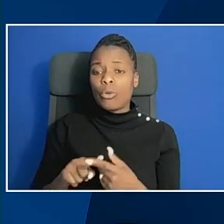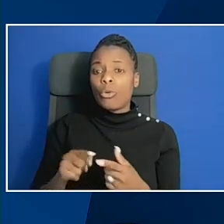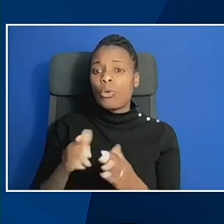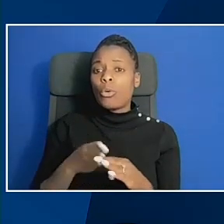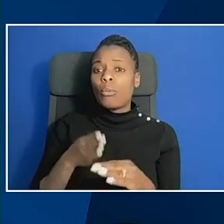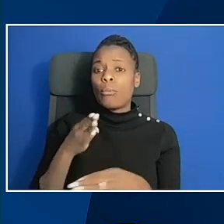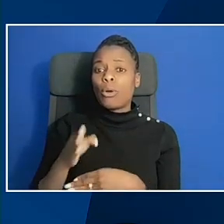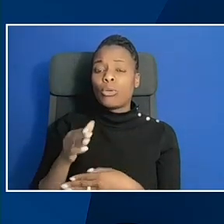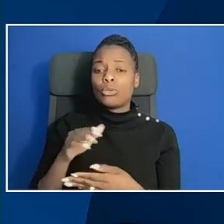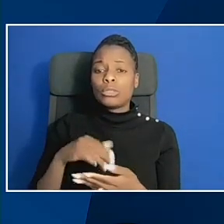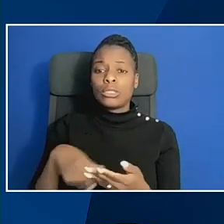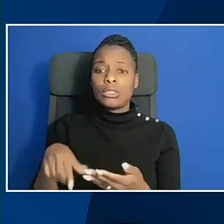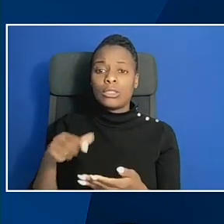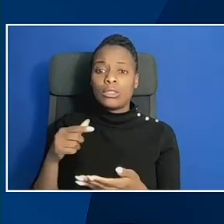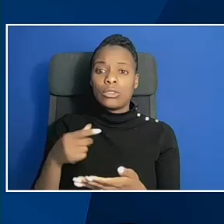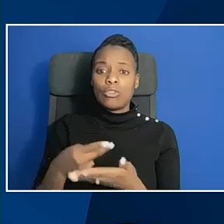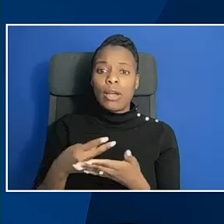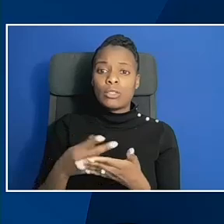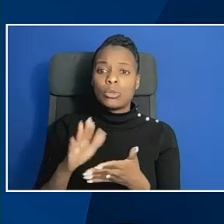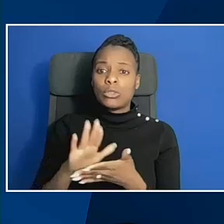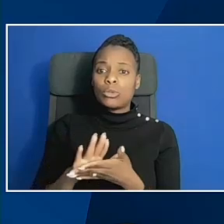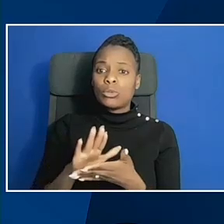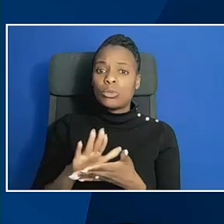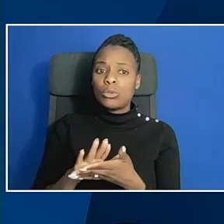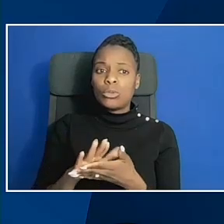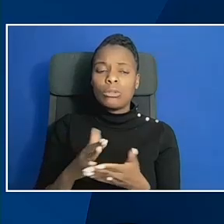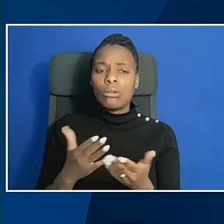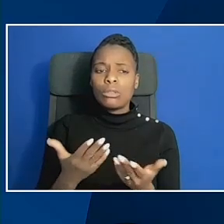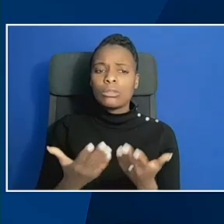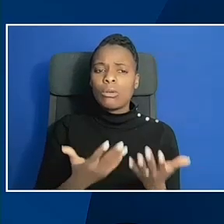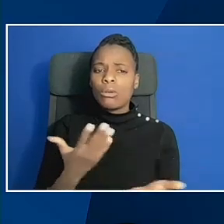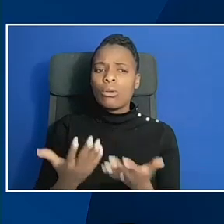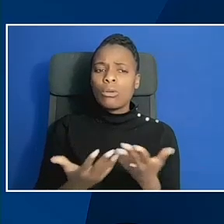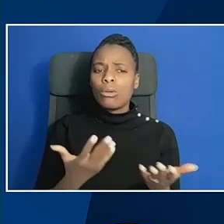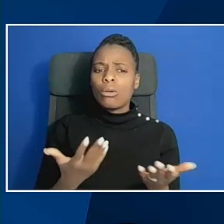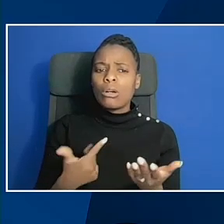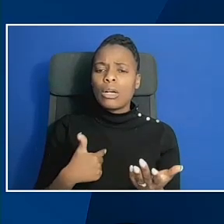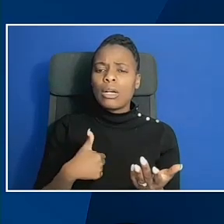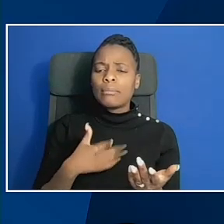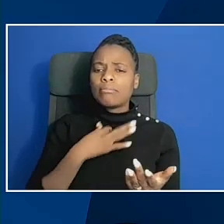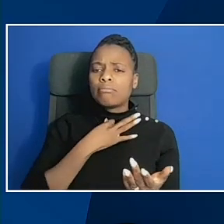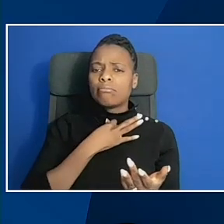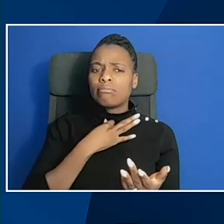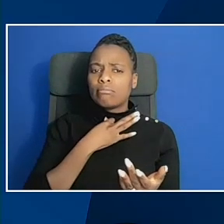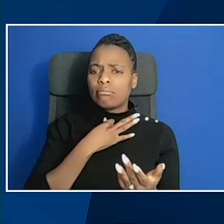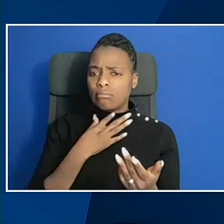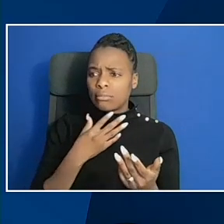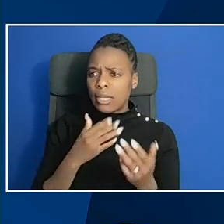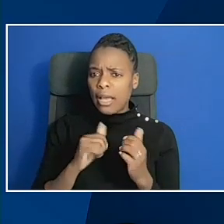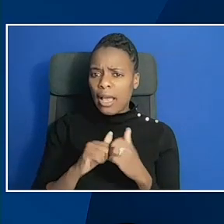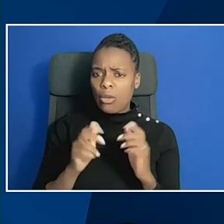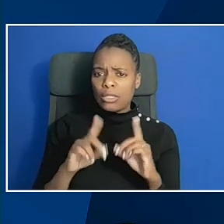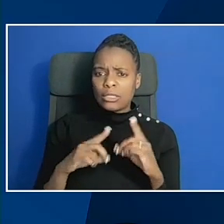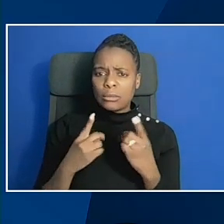So I know you asked us the question, but can you start by outlining how it is exactly the Department thinks that that